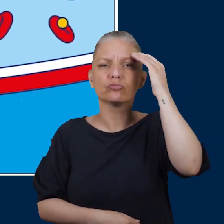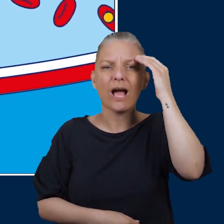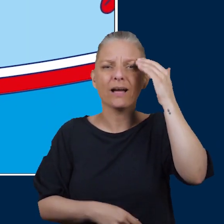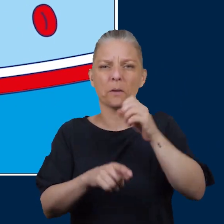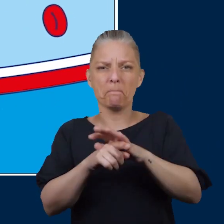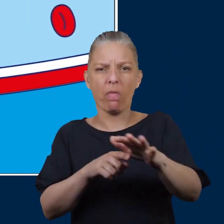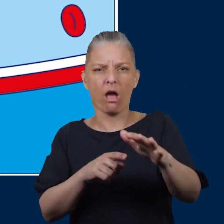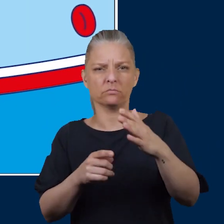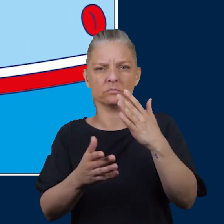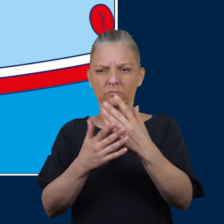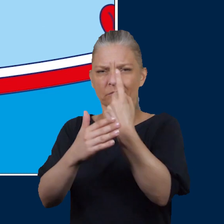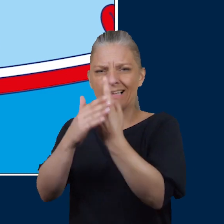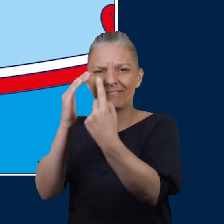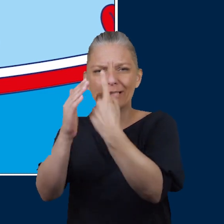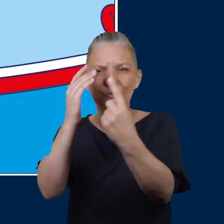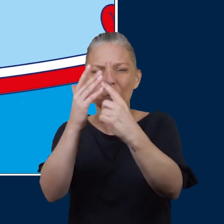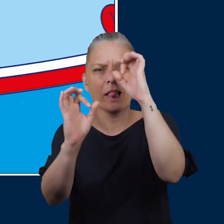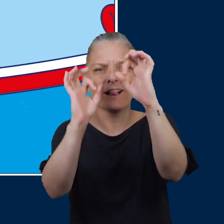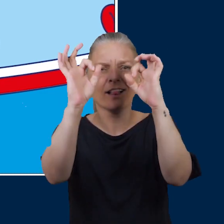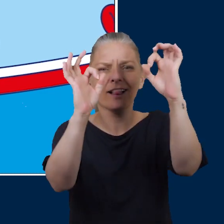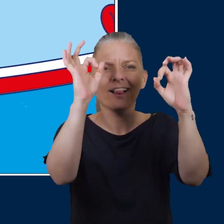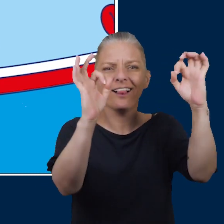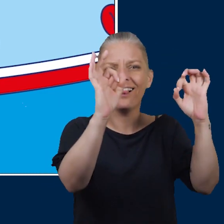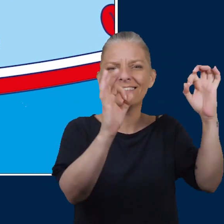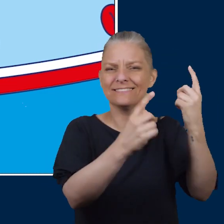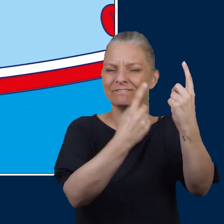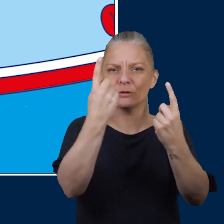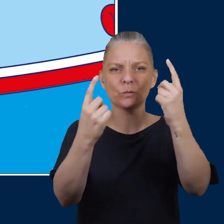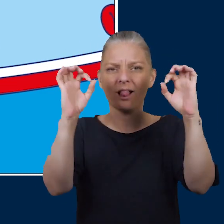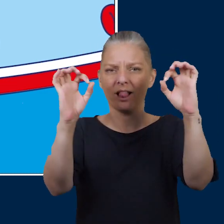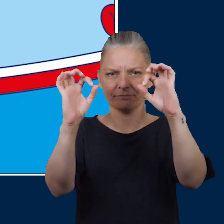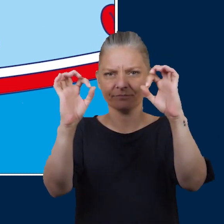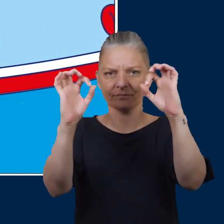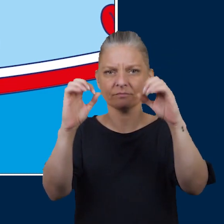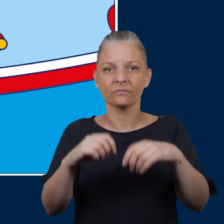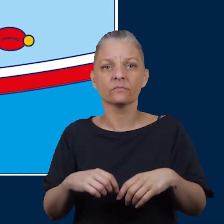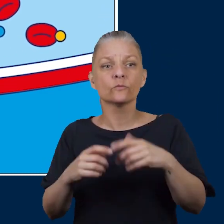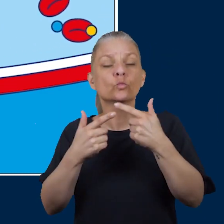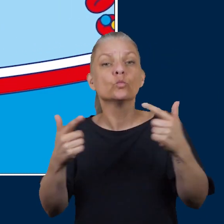and your blood is made up of lots of individual blood cells when there's too much sugar in the